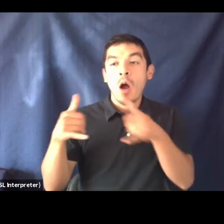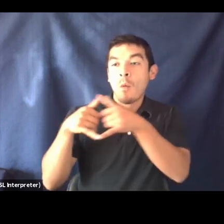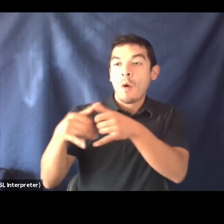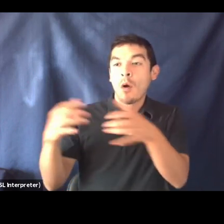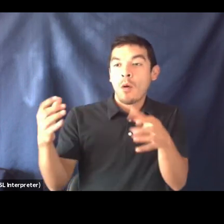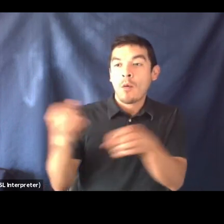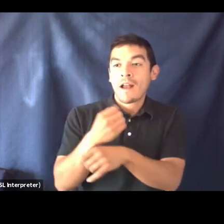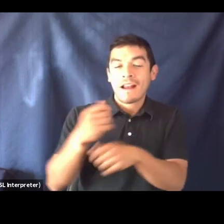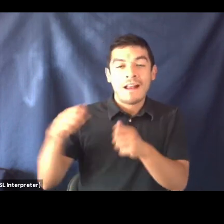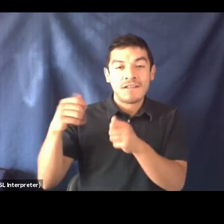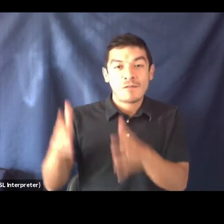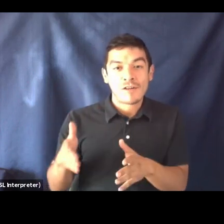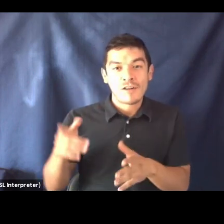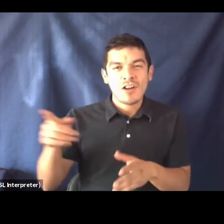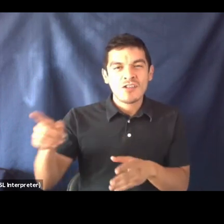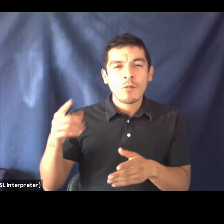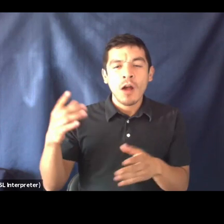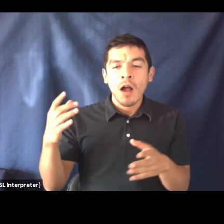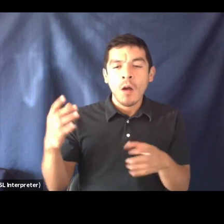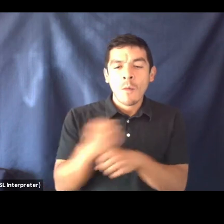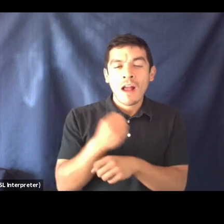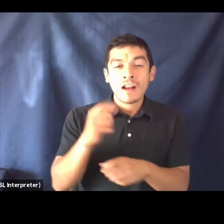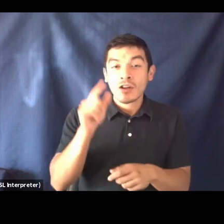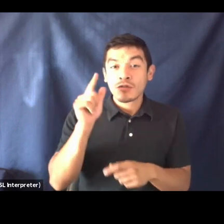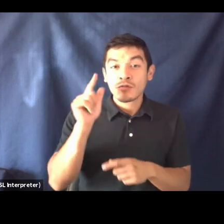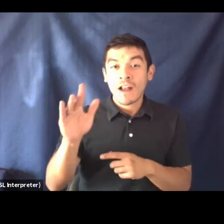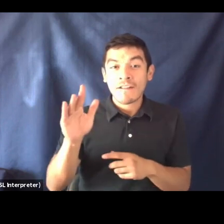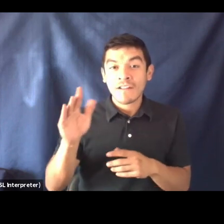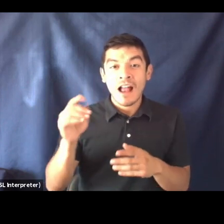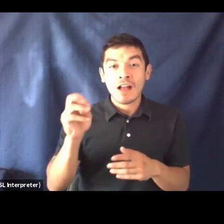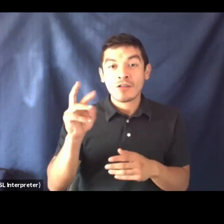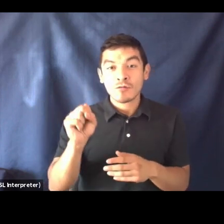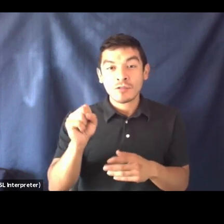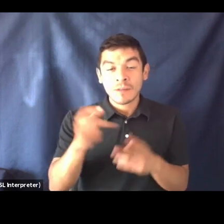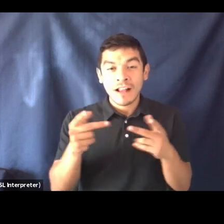of Independent Film" by Filmmaker Magazine. Her work has been showcased all over the world.